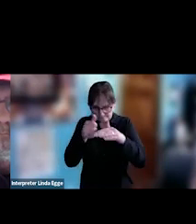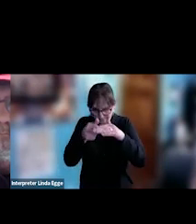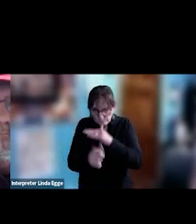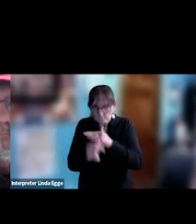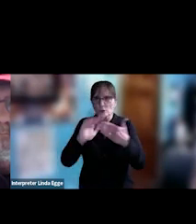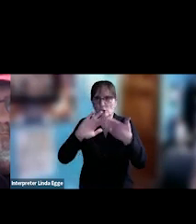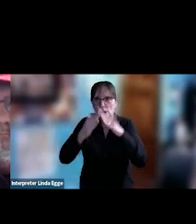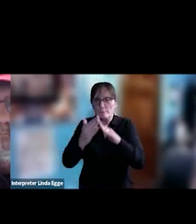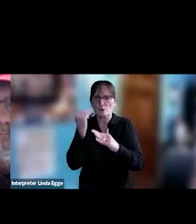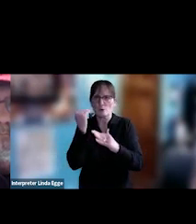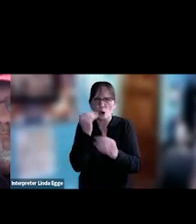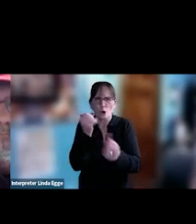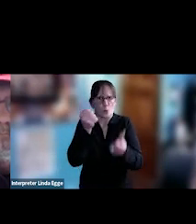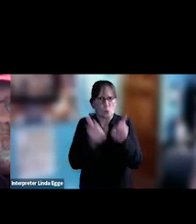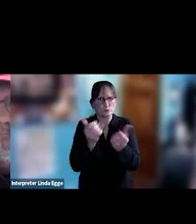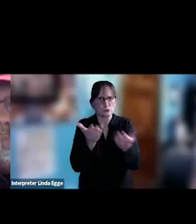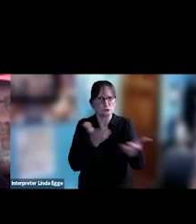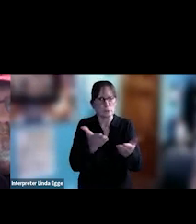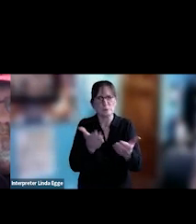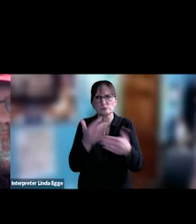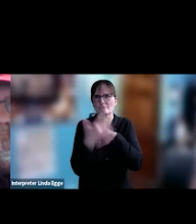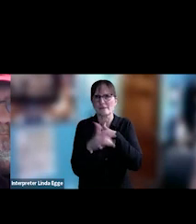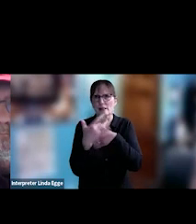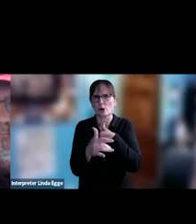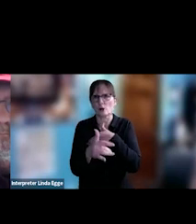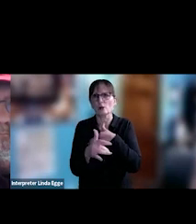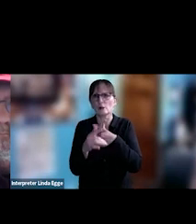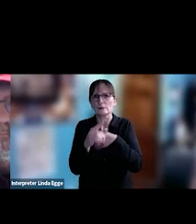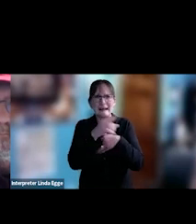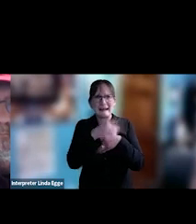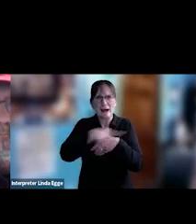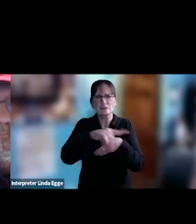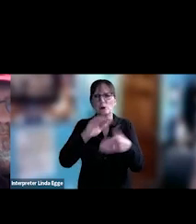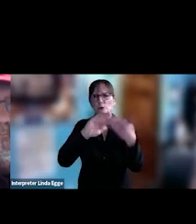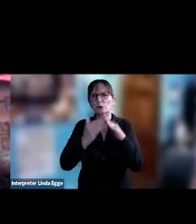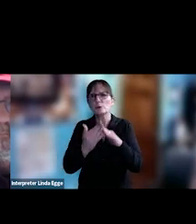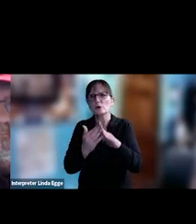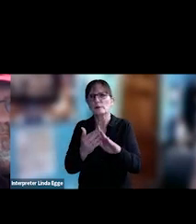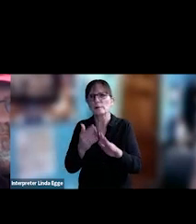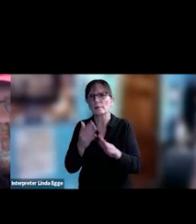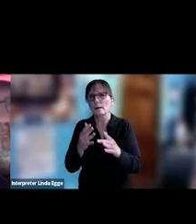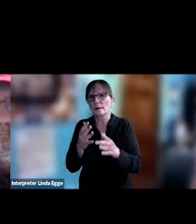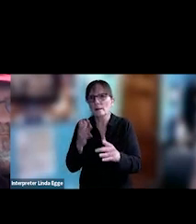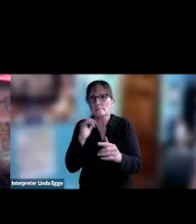what services are available out there in the community, 'cause mostly what we hear,